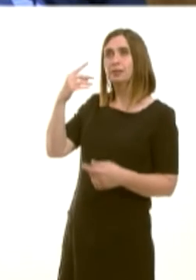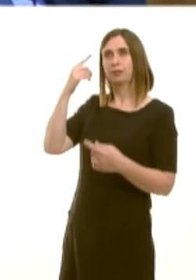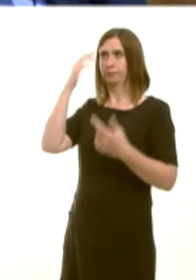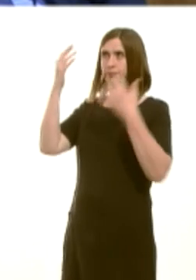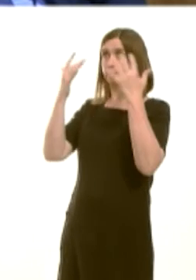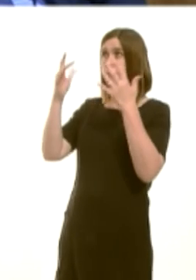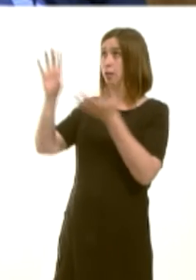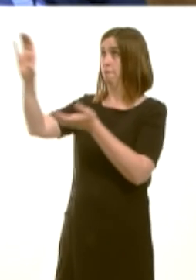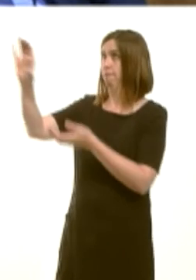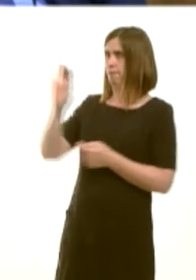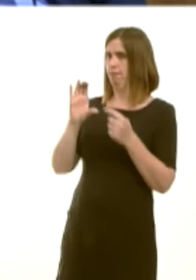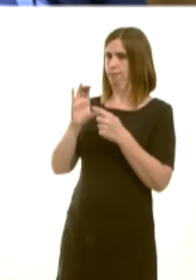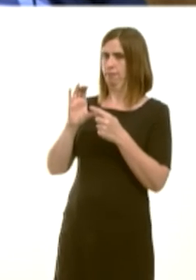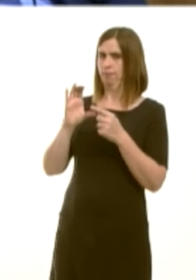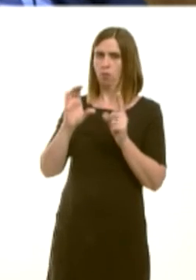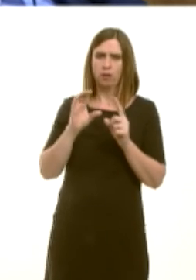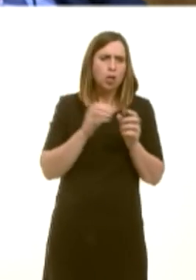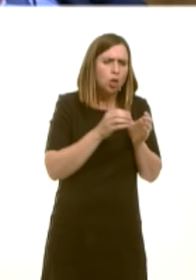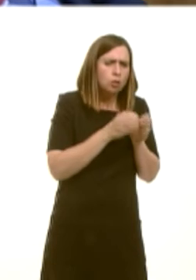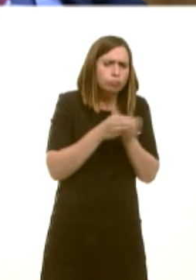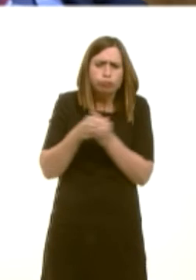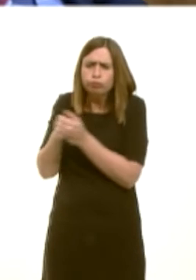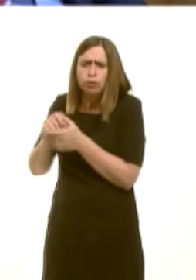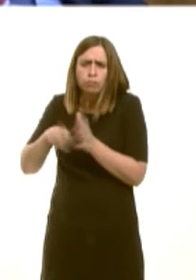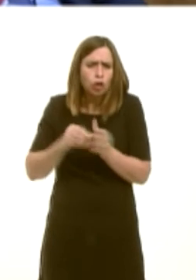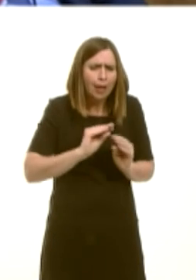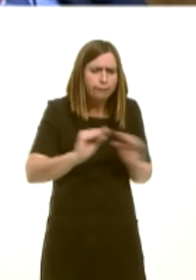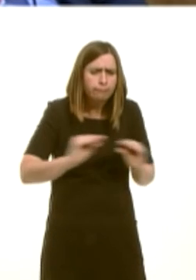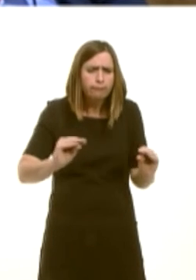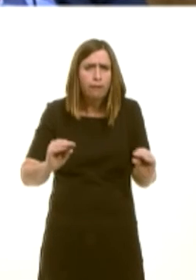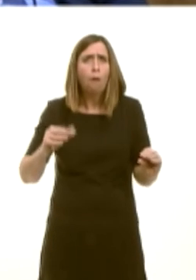spend it mainly on smaller projects, or do you look at a smaller number of larger projects